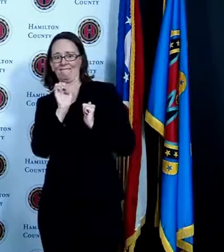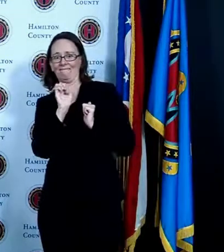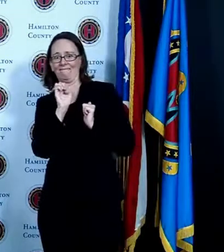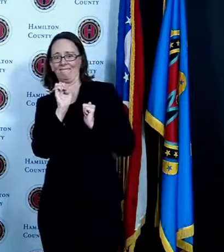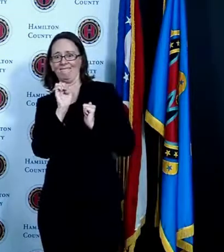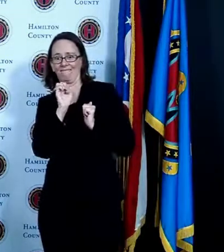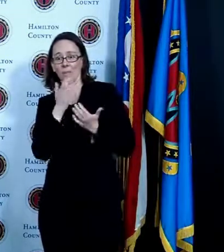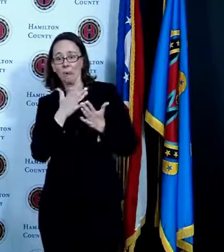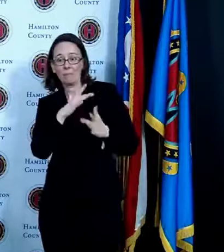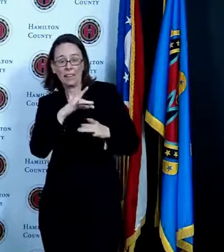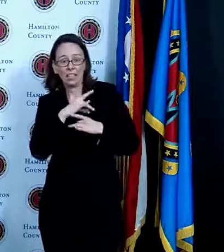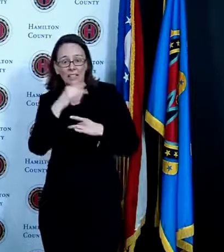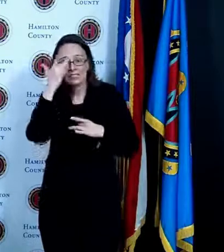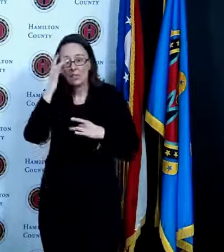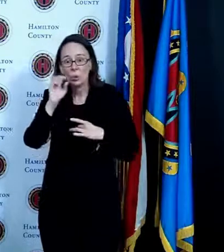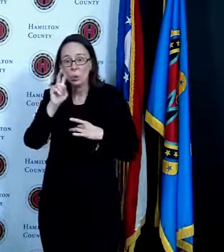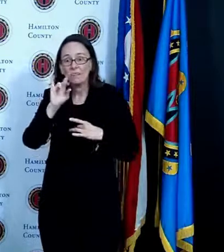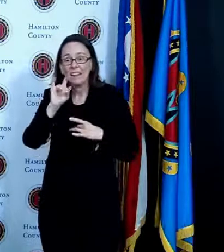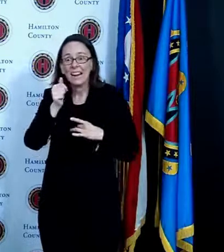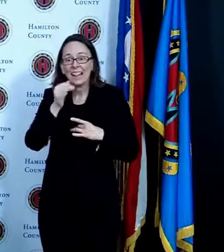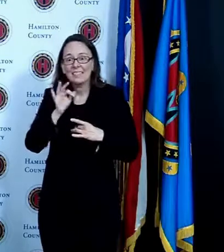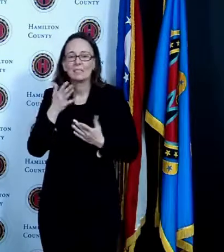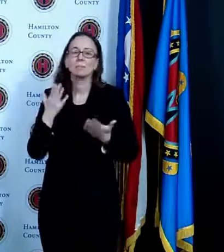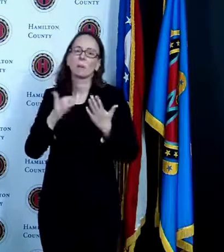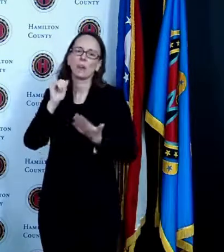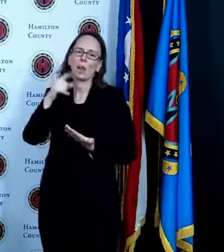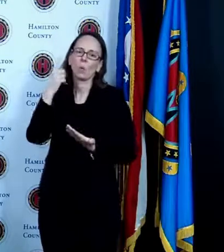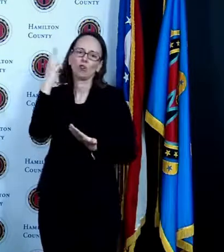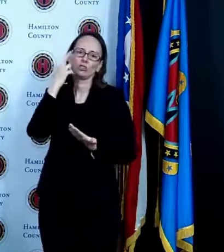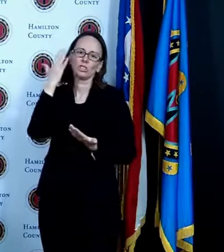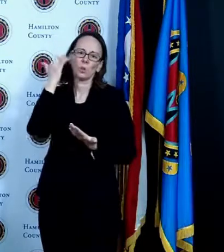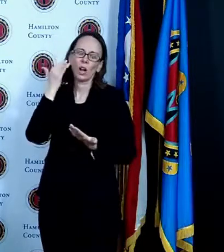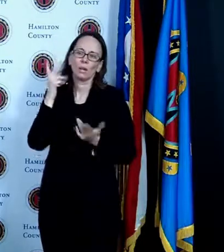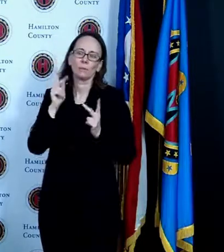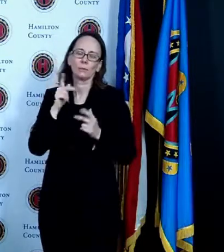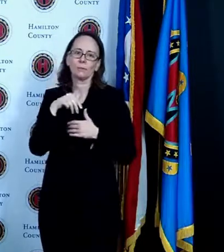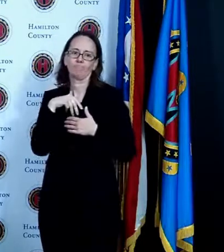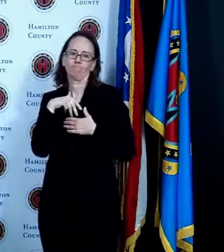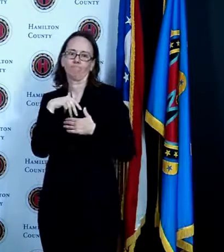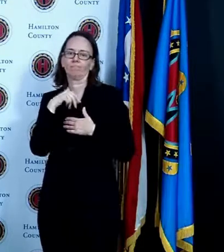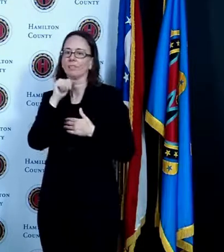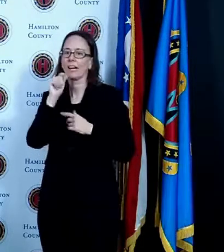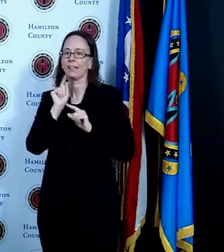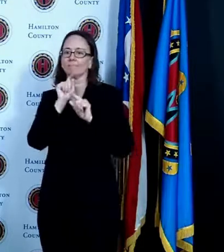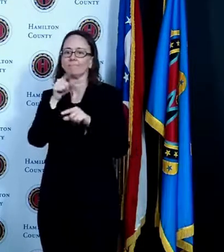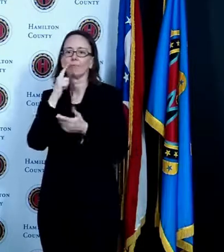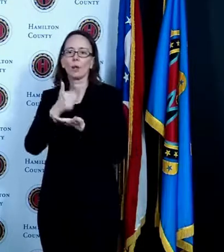that had fallen off as well so there are a multitude of issues going on here so